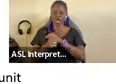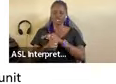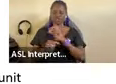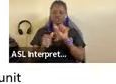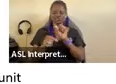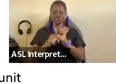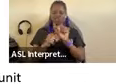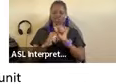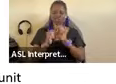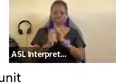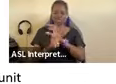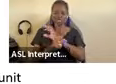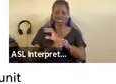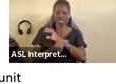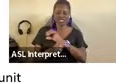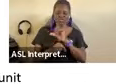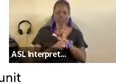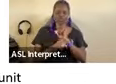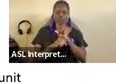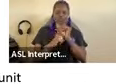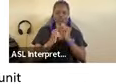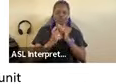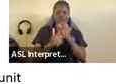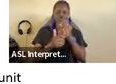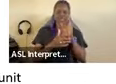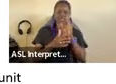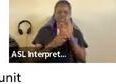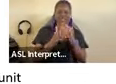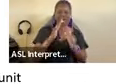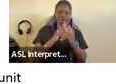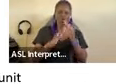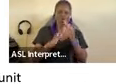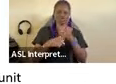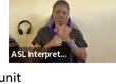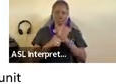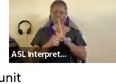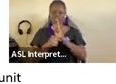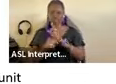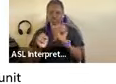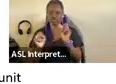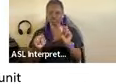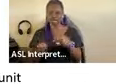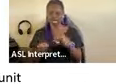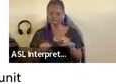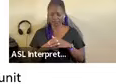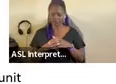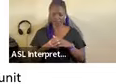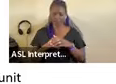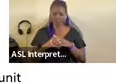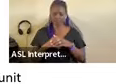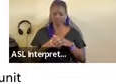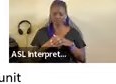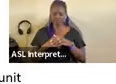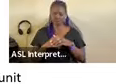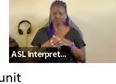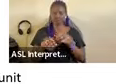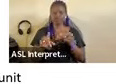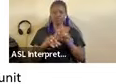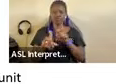county to make sure that those treatments are available to people in this community. We also are inviting community based